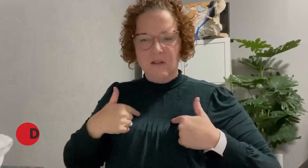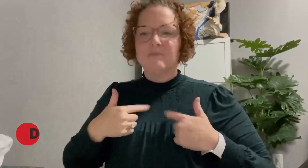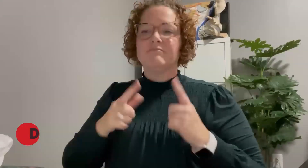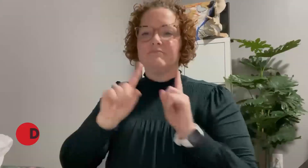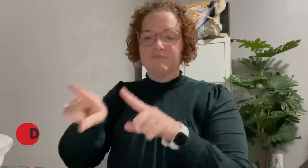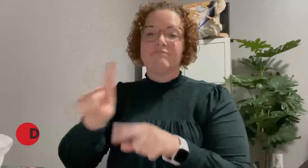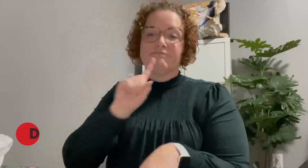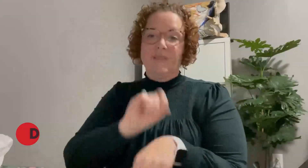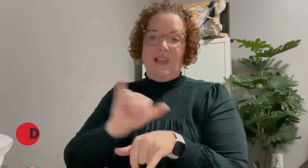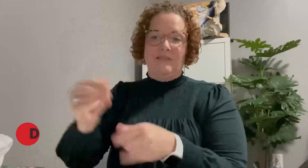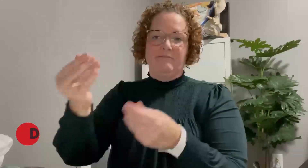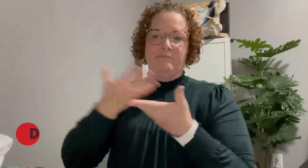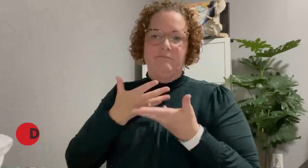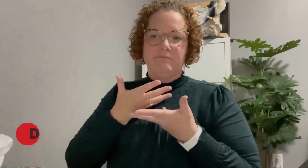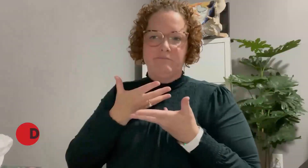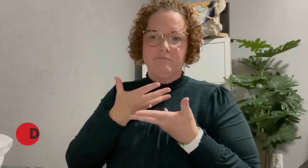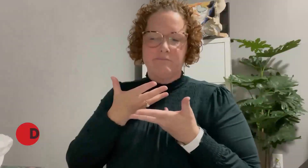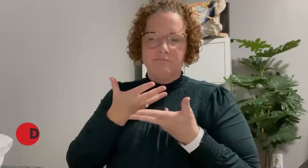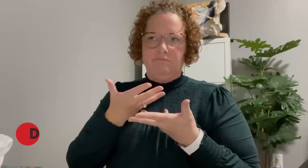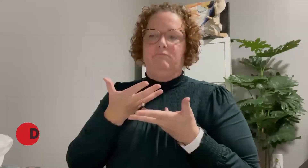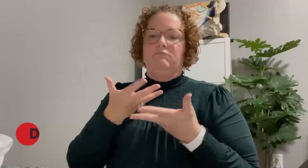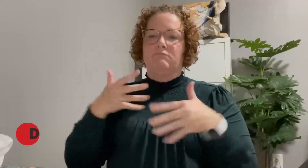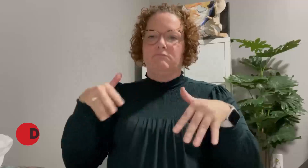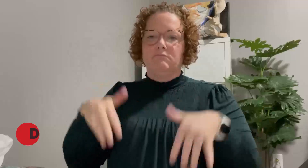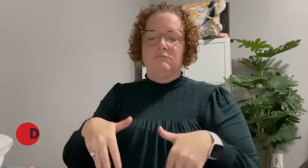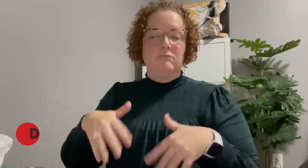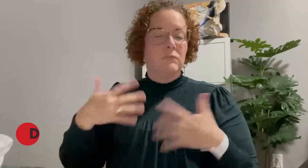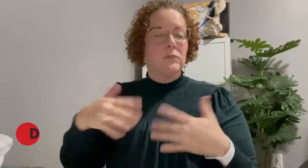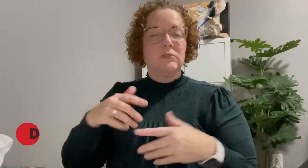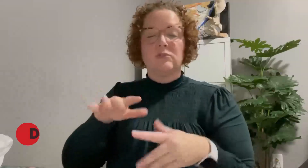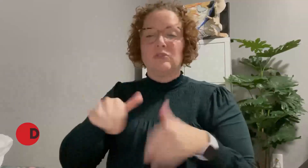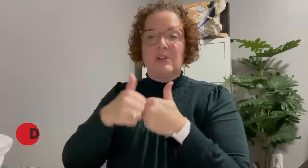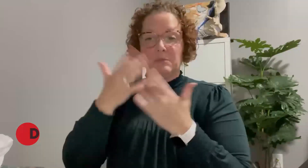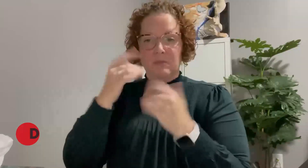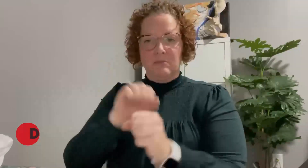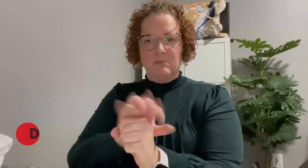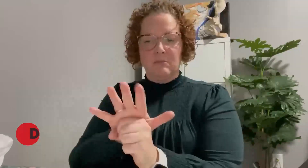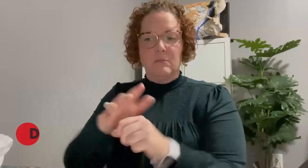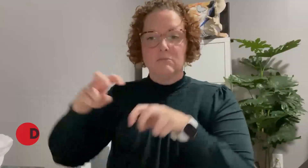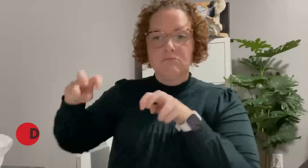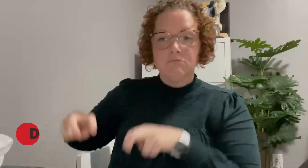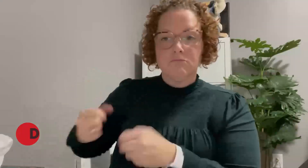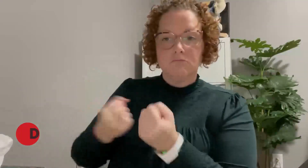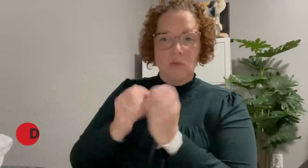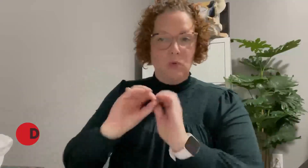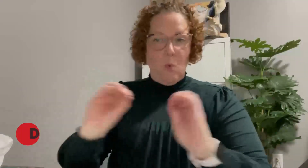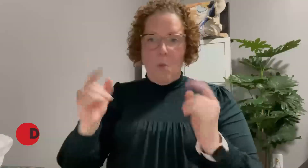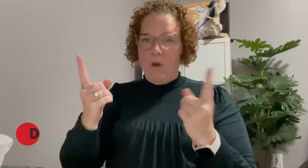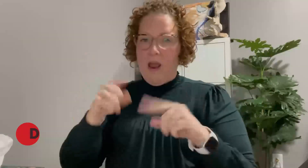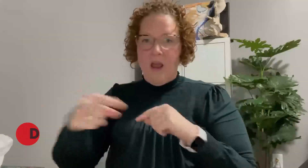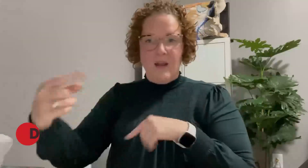I went to my appointment and received devastating news. It was challenging because it was during COVID-19; I wasn't able to bring anyone with me for support; in the room,